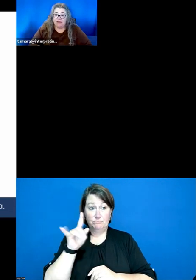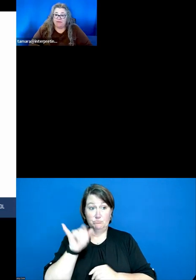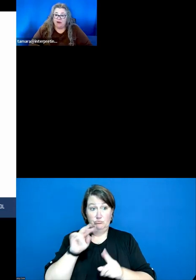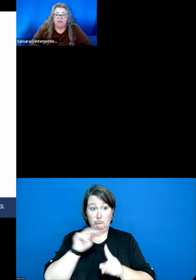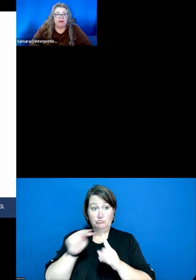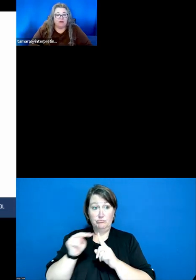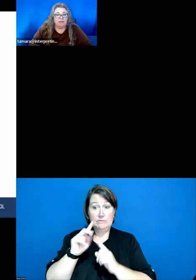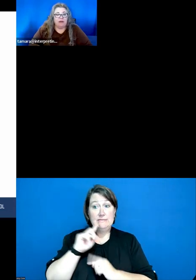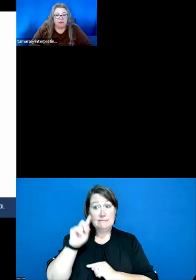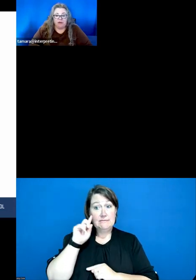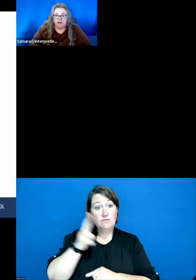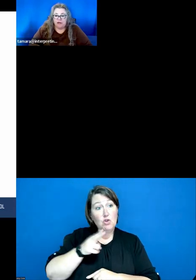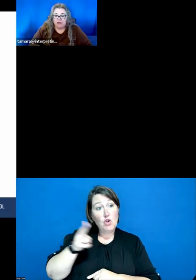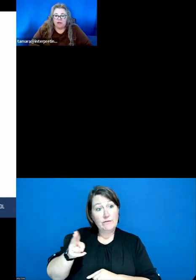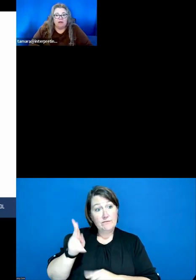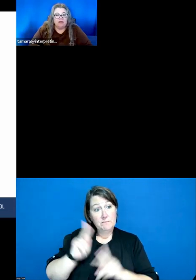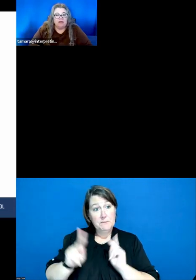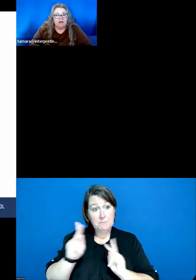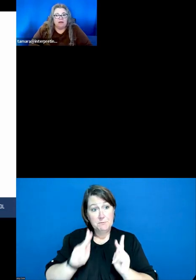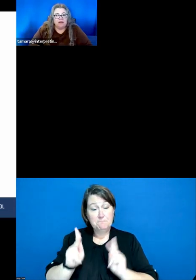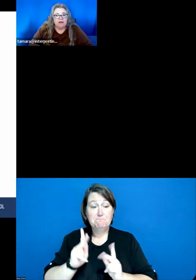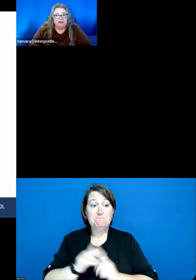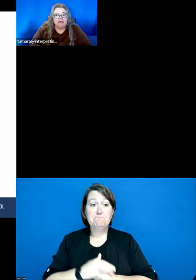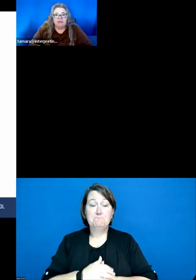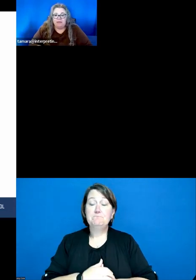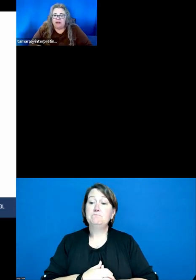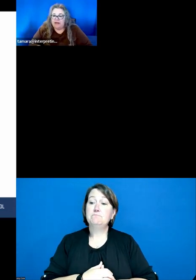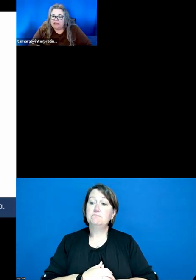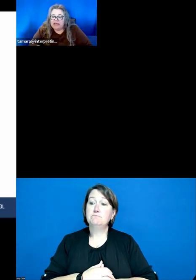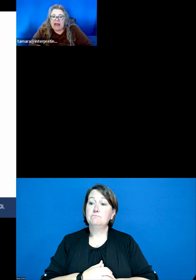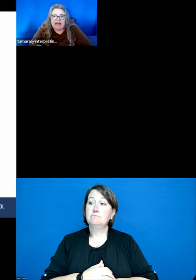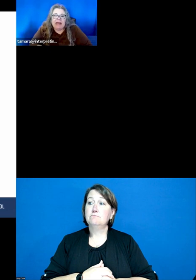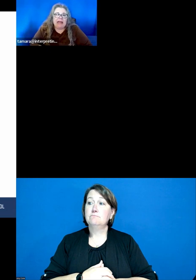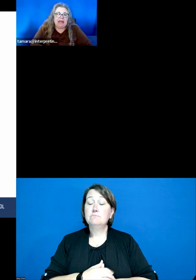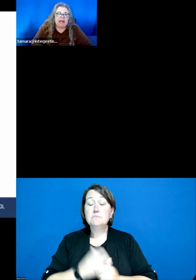of deaf and hard of hearing people. Some people have anxiety,